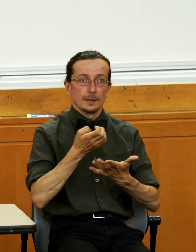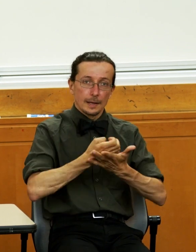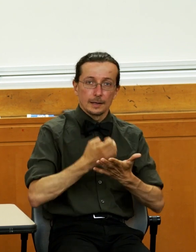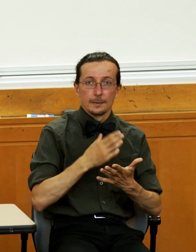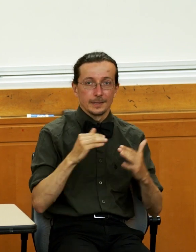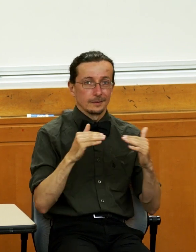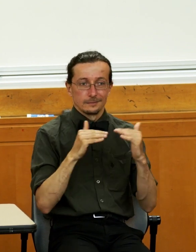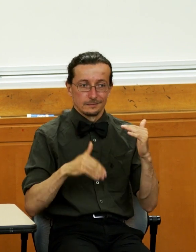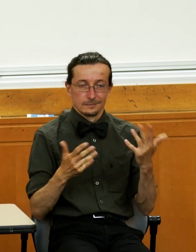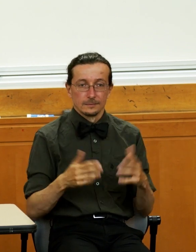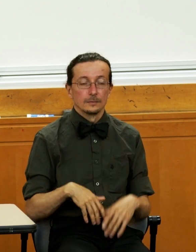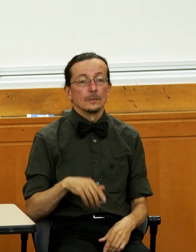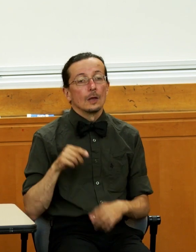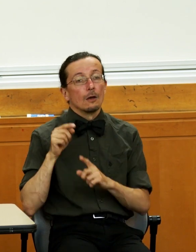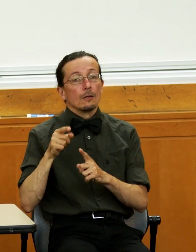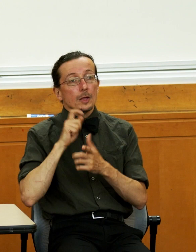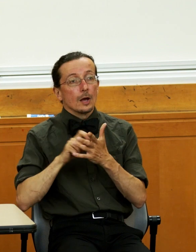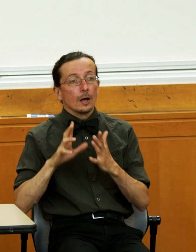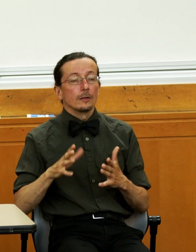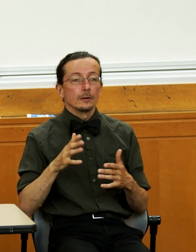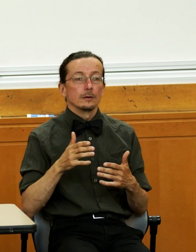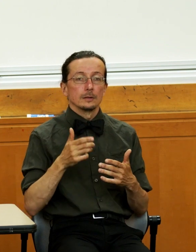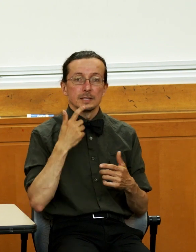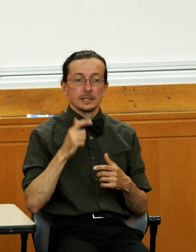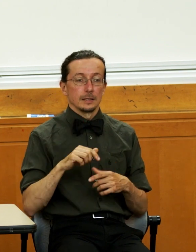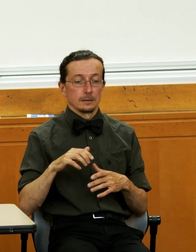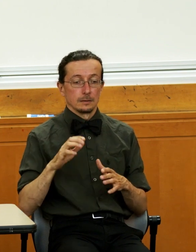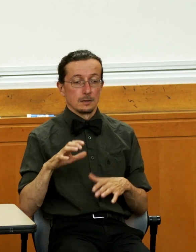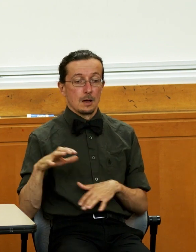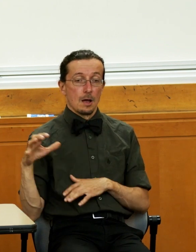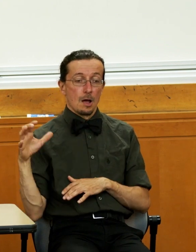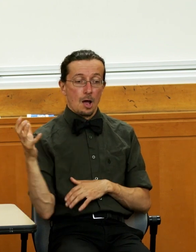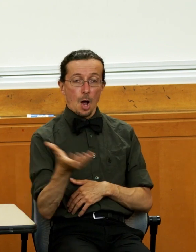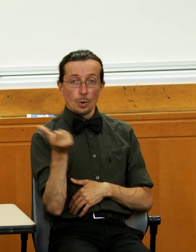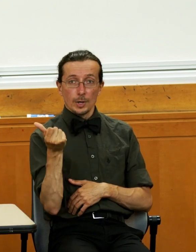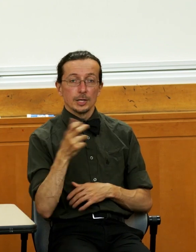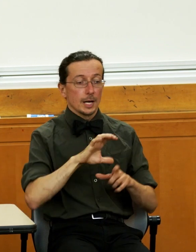Foster Lucia distinguishes appropriation from cultural appropriation, which the author explains